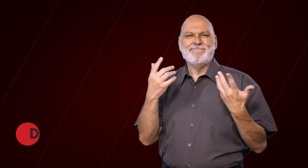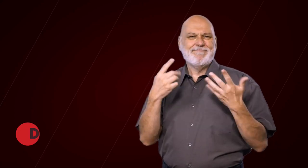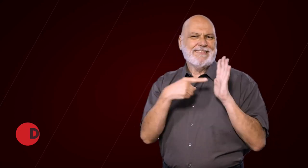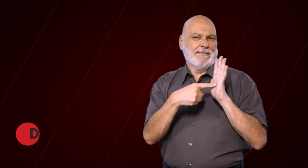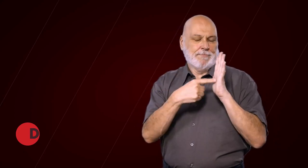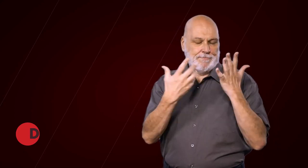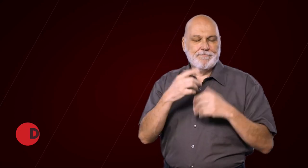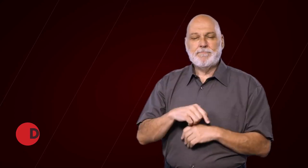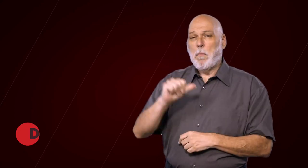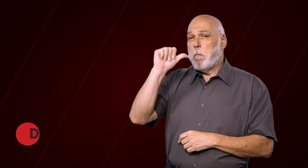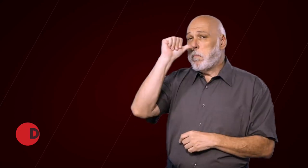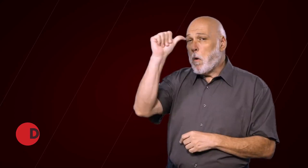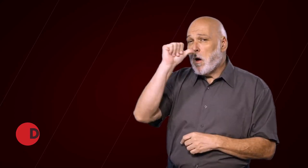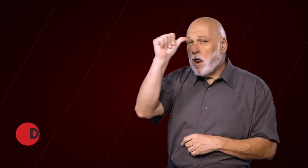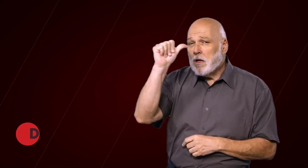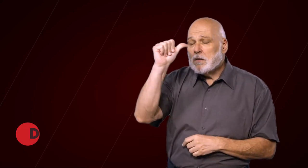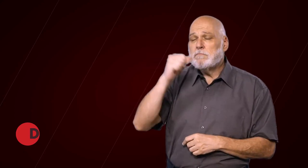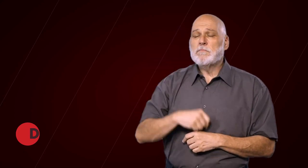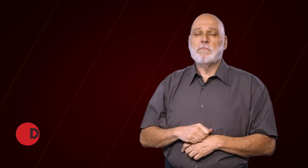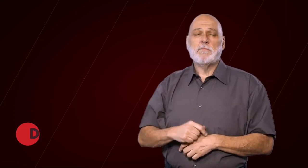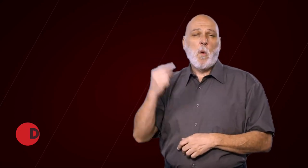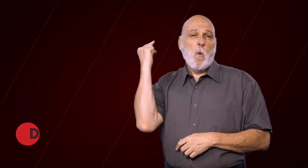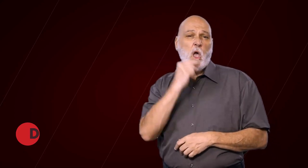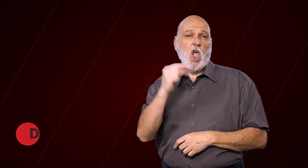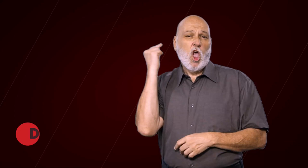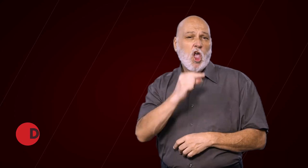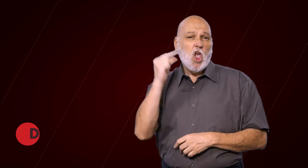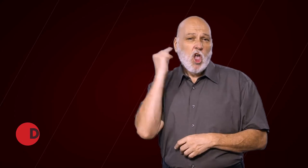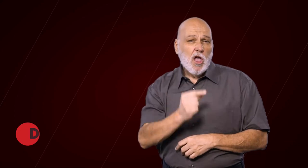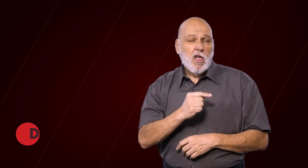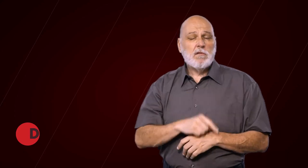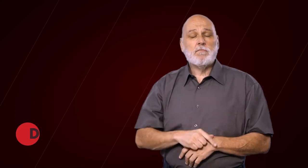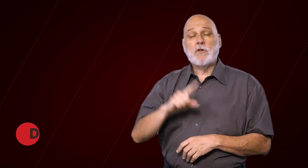There are other signs such as “polish”,